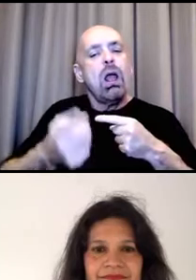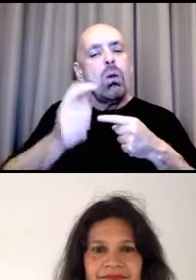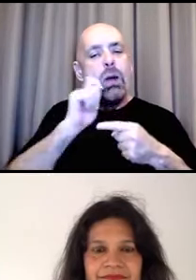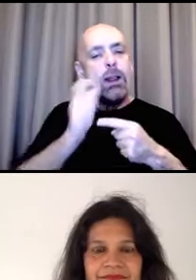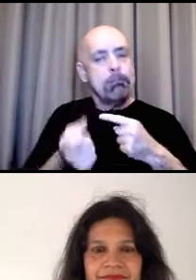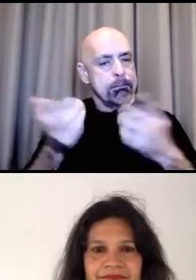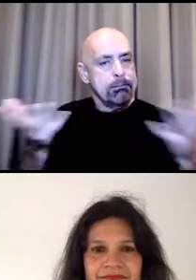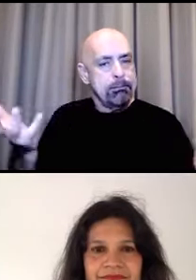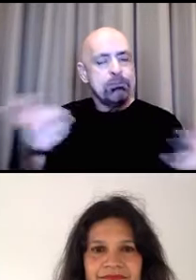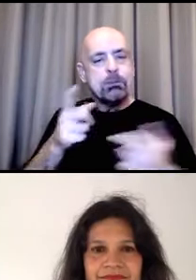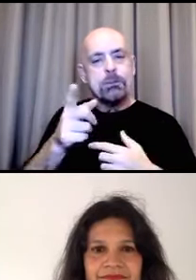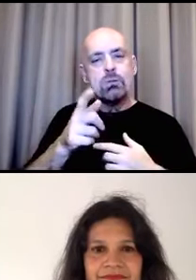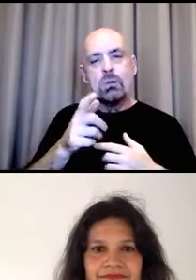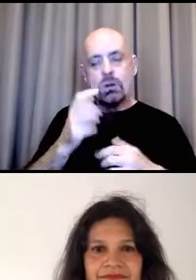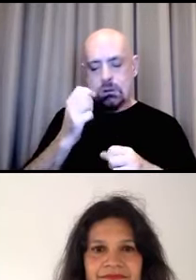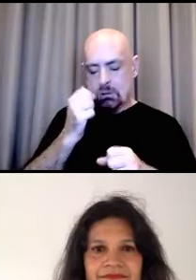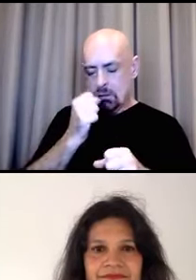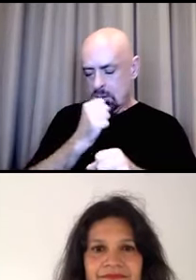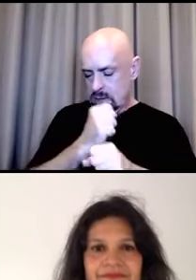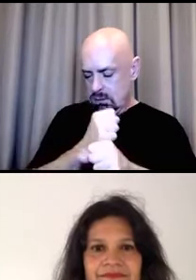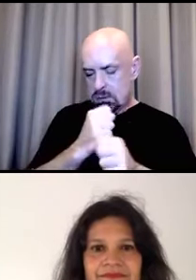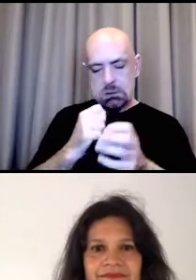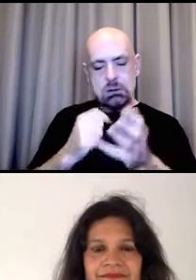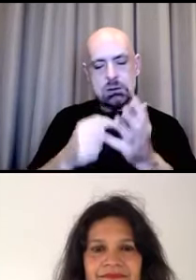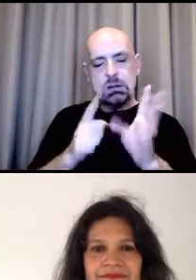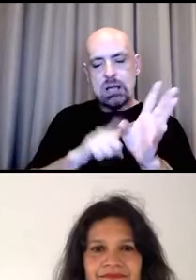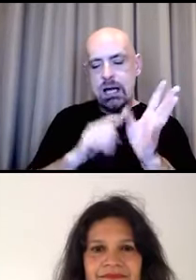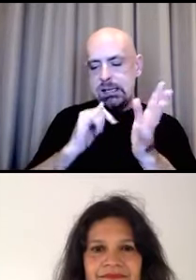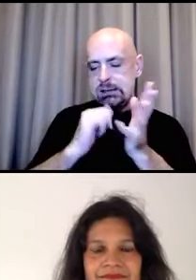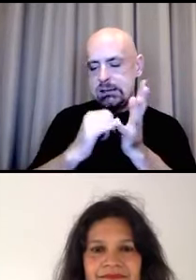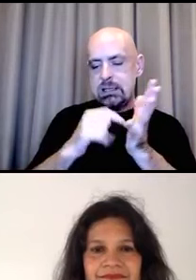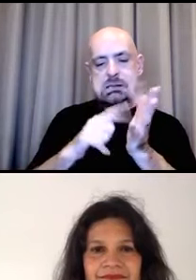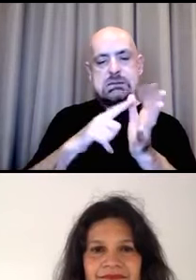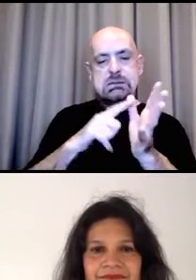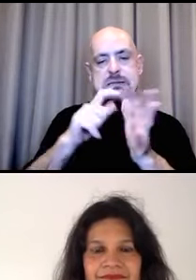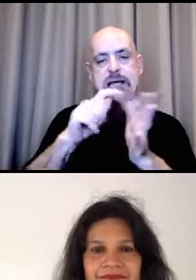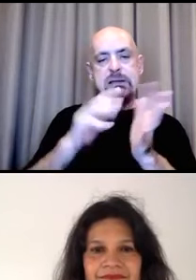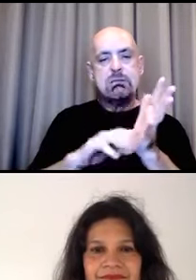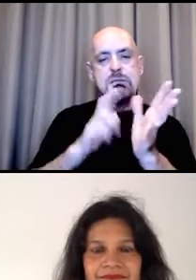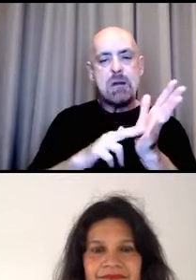address slavely, like many others in Britain including as it